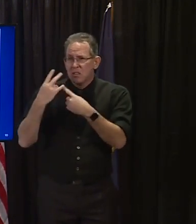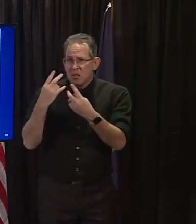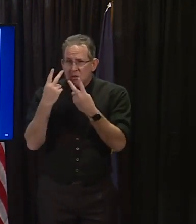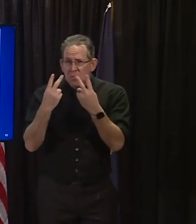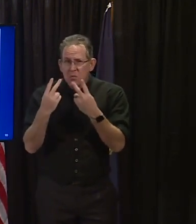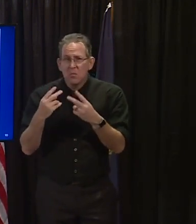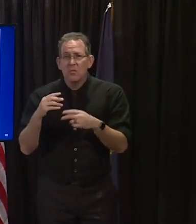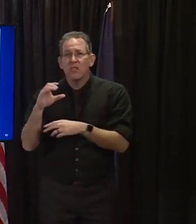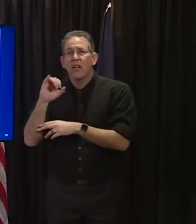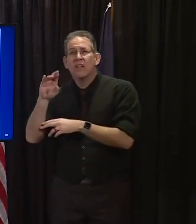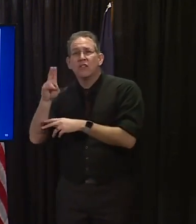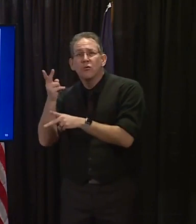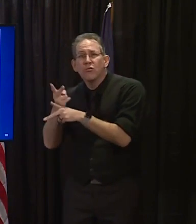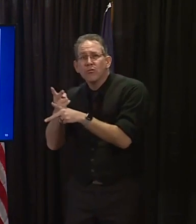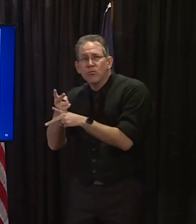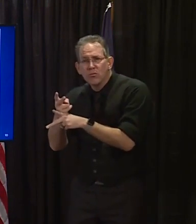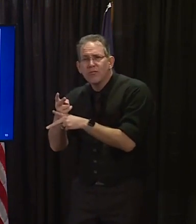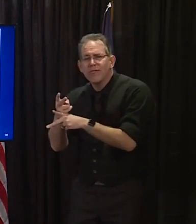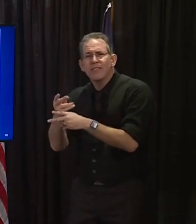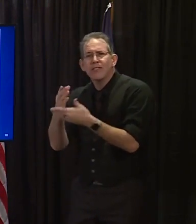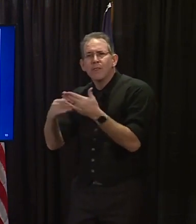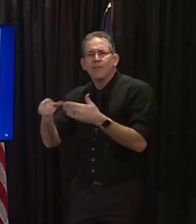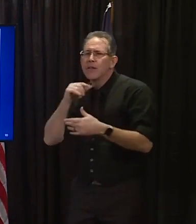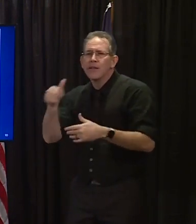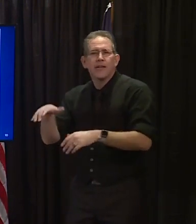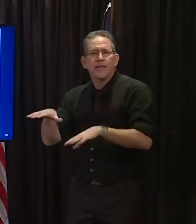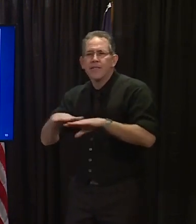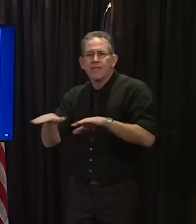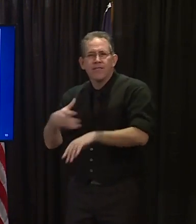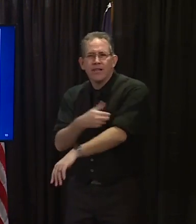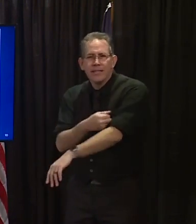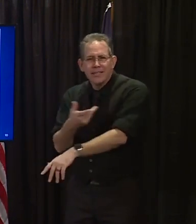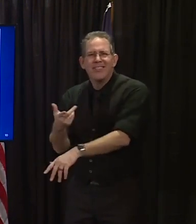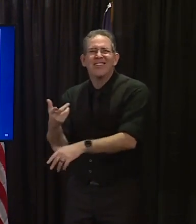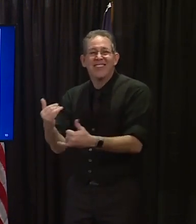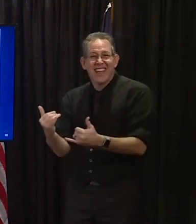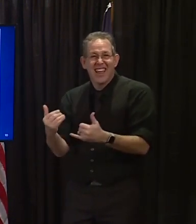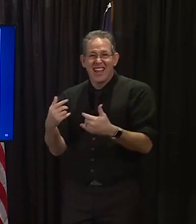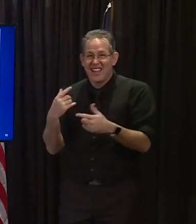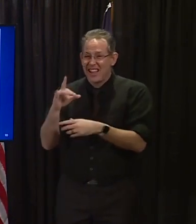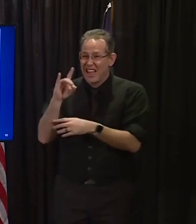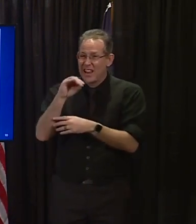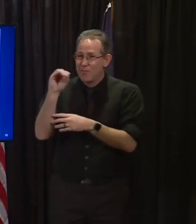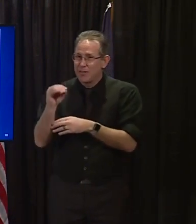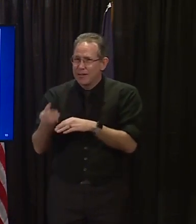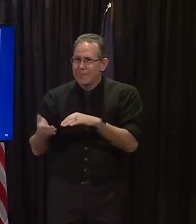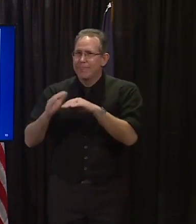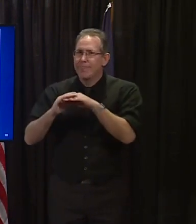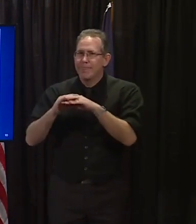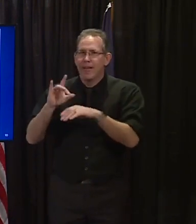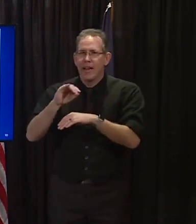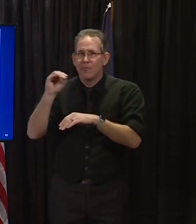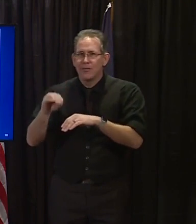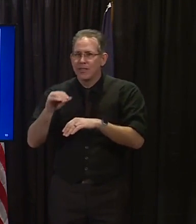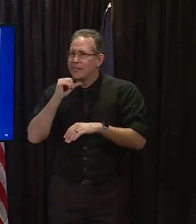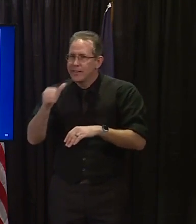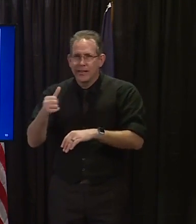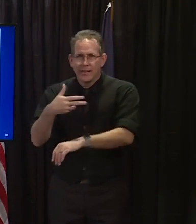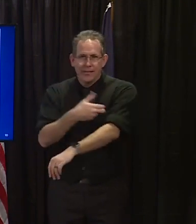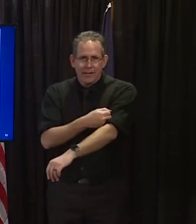unvaccinated for today, that number is 80%. So again, continues to be those unvaccinated in the hospital, particularly those needing the most